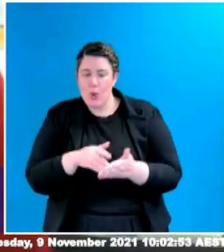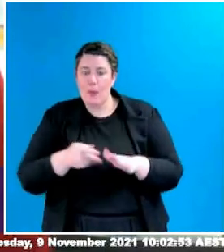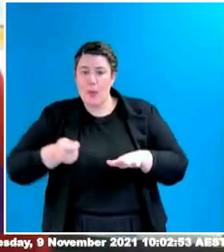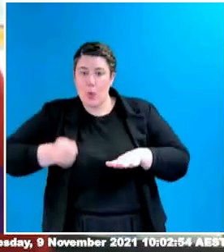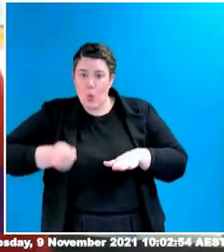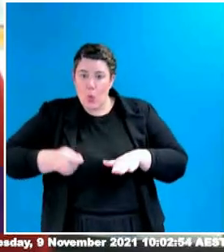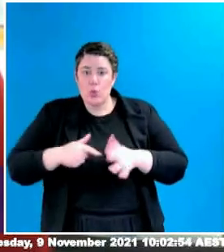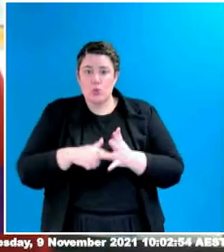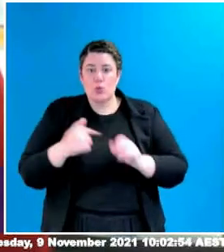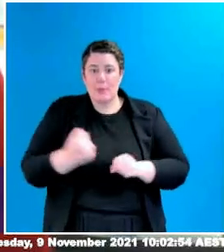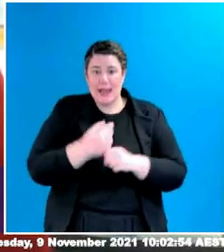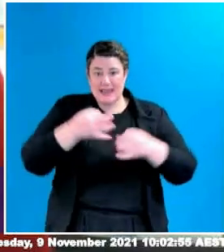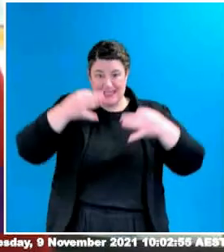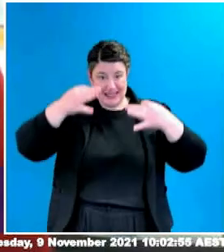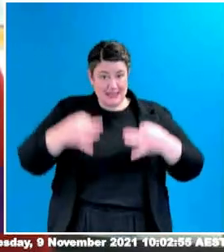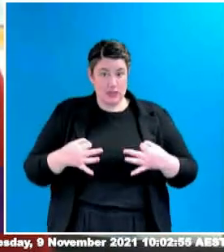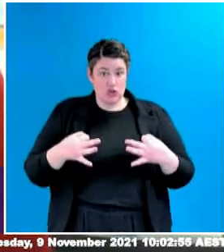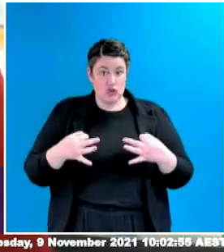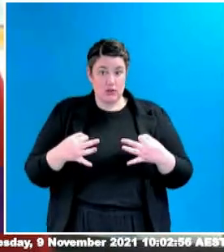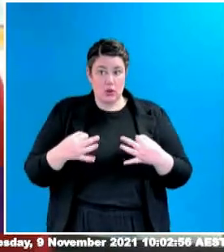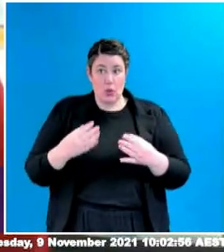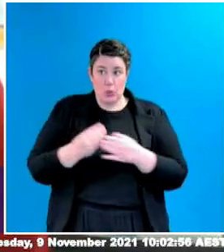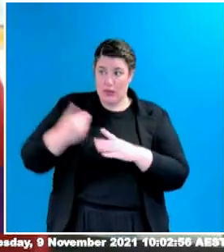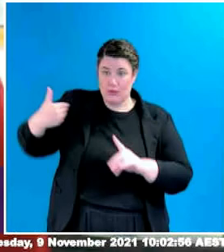making a determination.